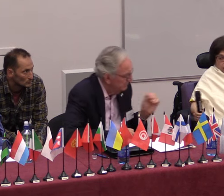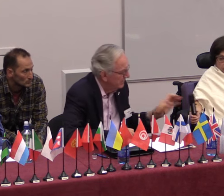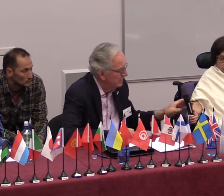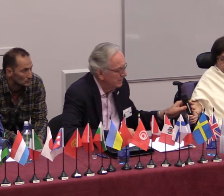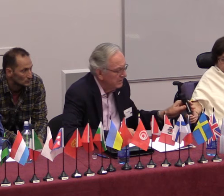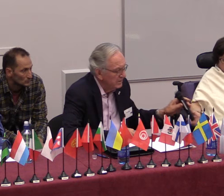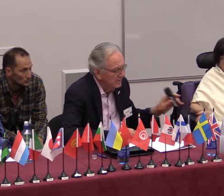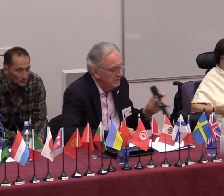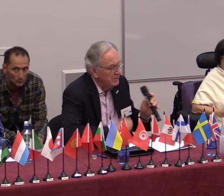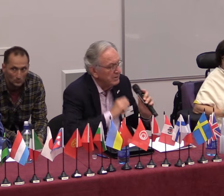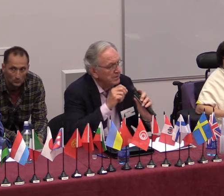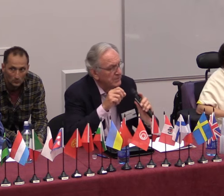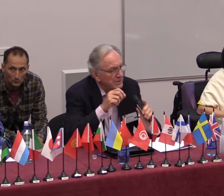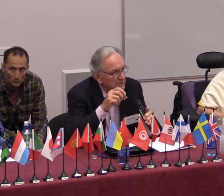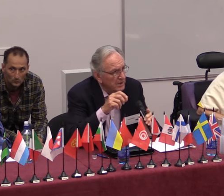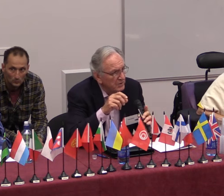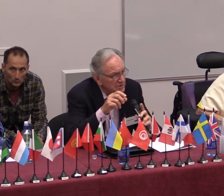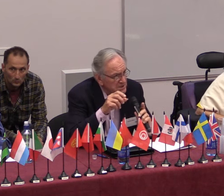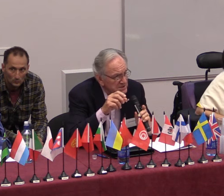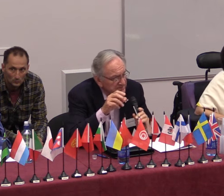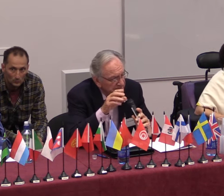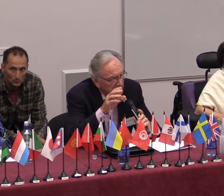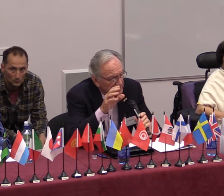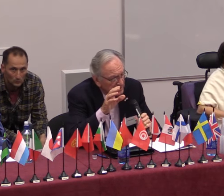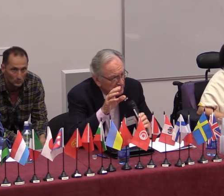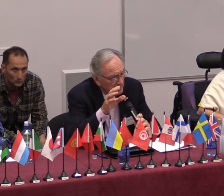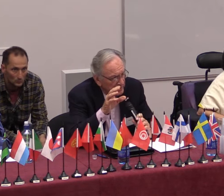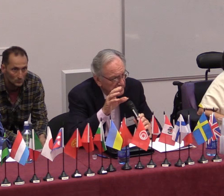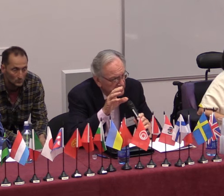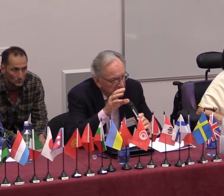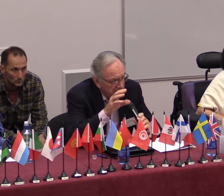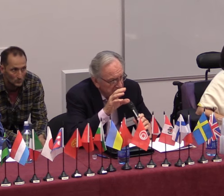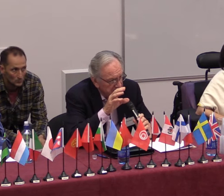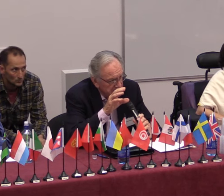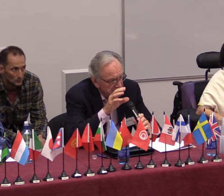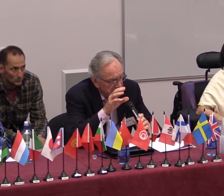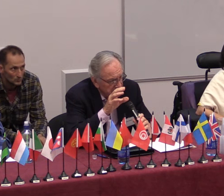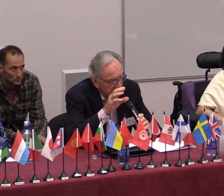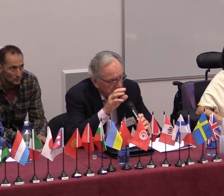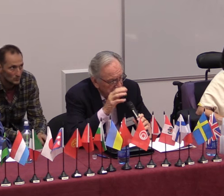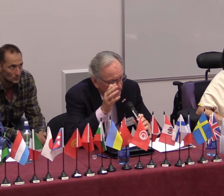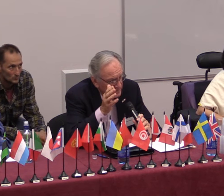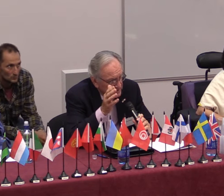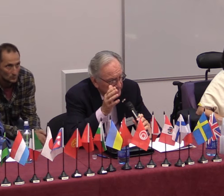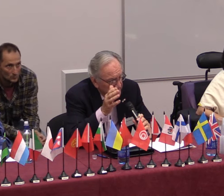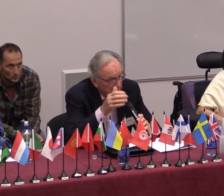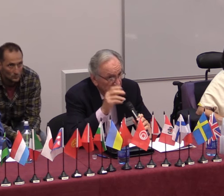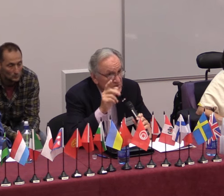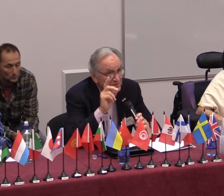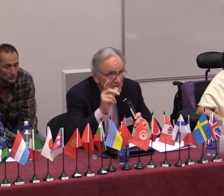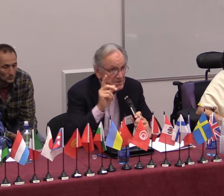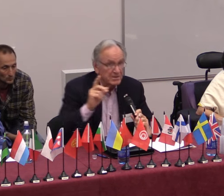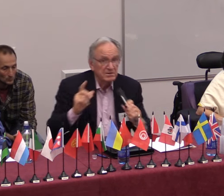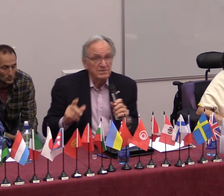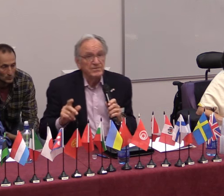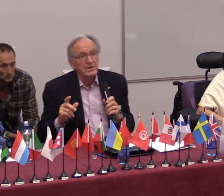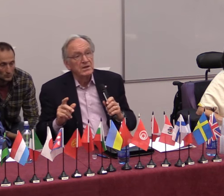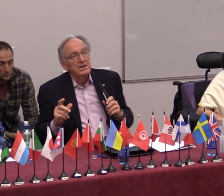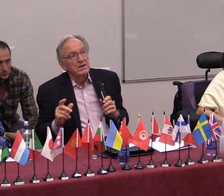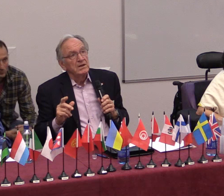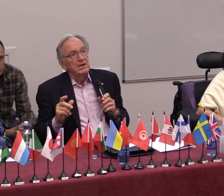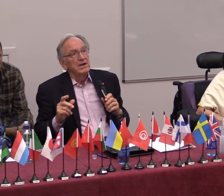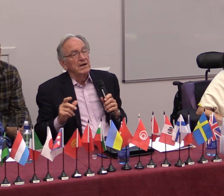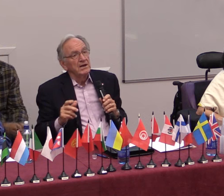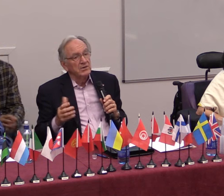Under our system when a treaty is proposed it goes to the President and under